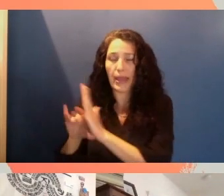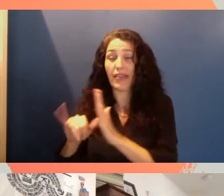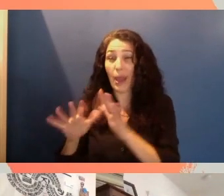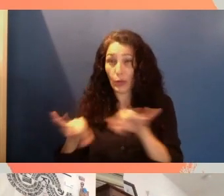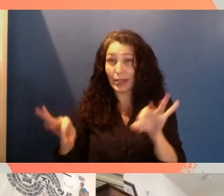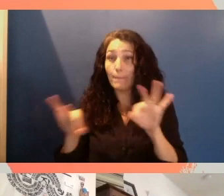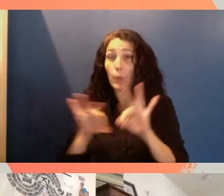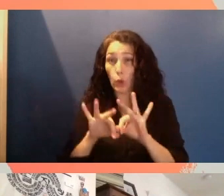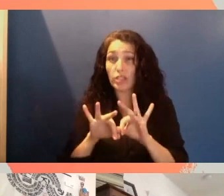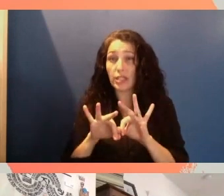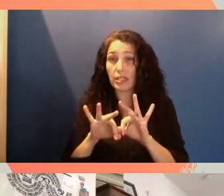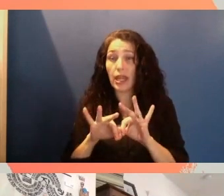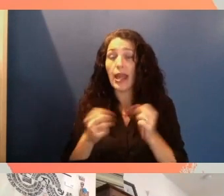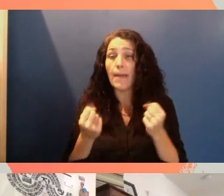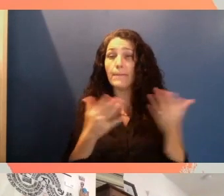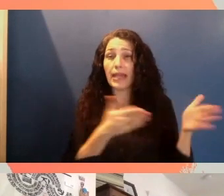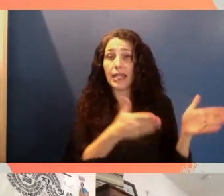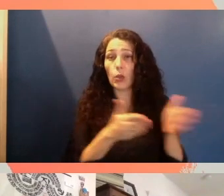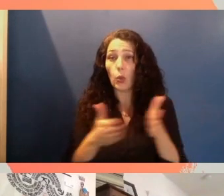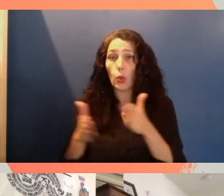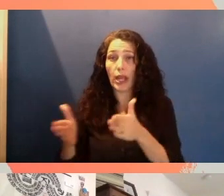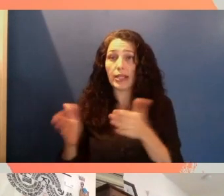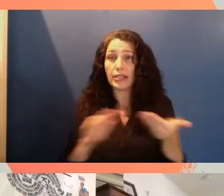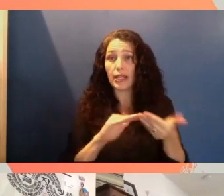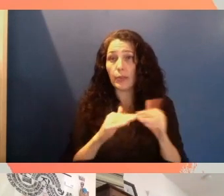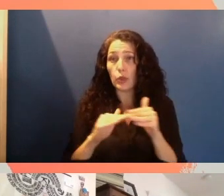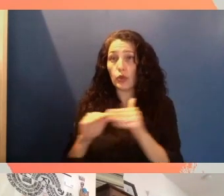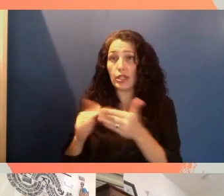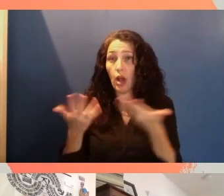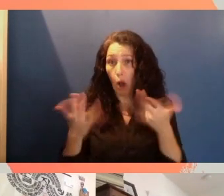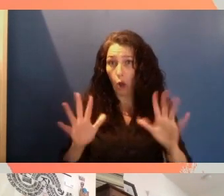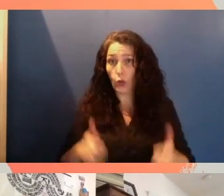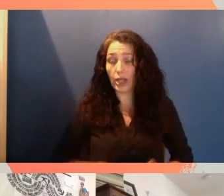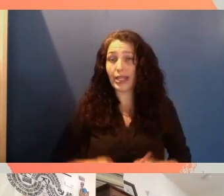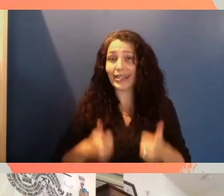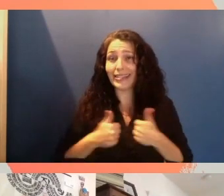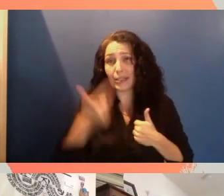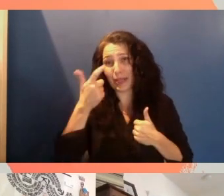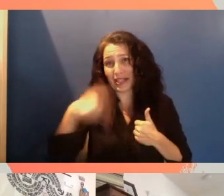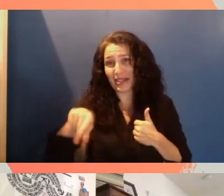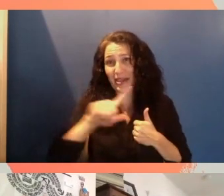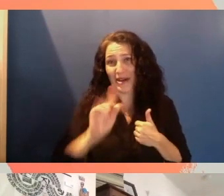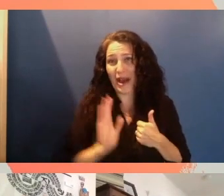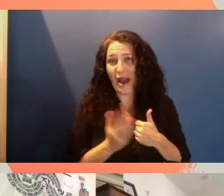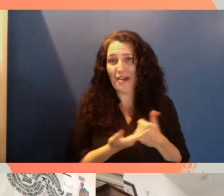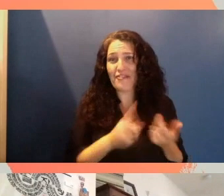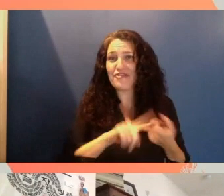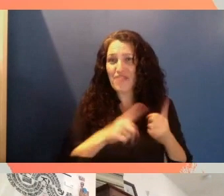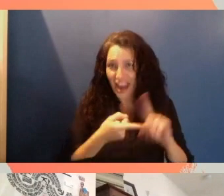I mean, in many ways the community already exists because they're our friends and colleagues,